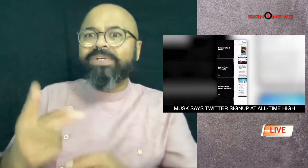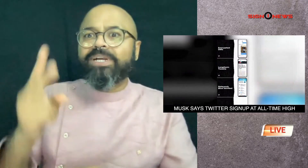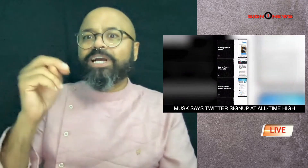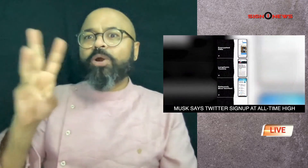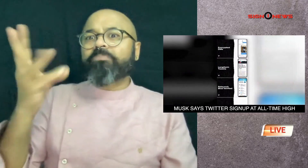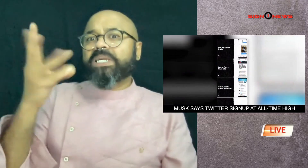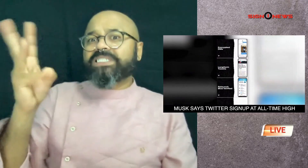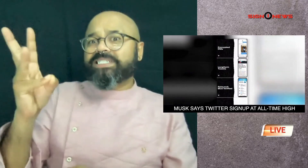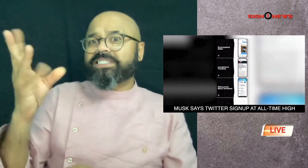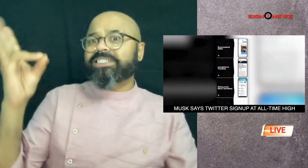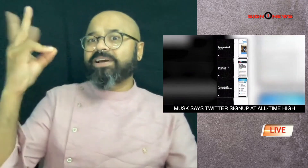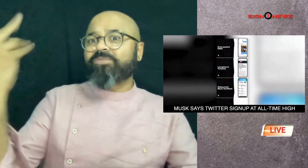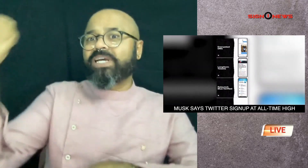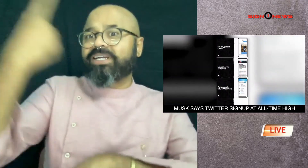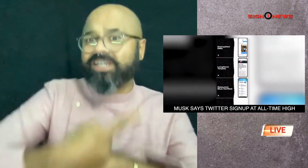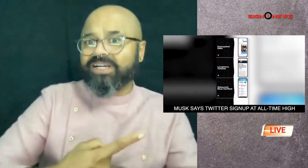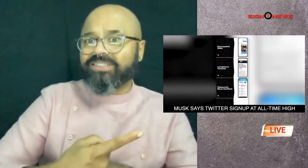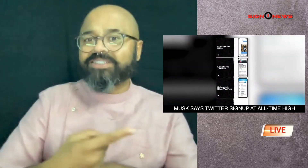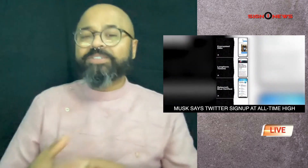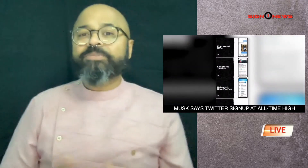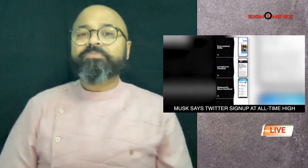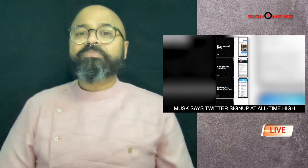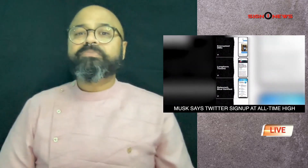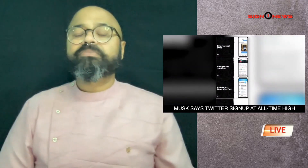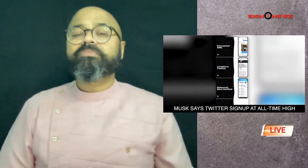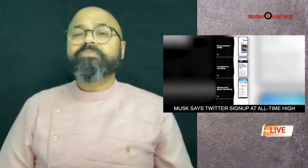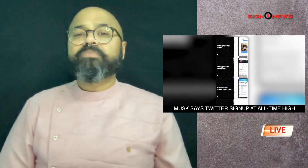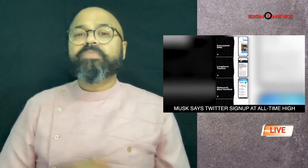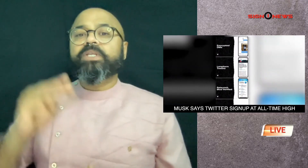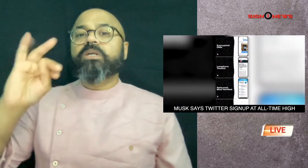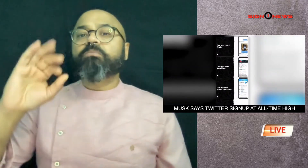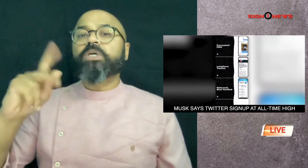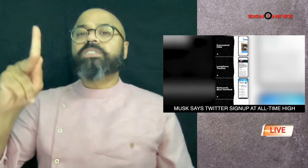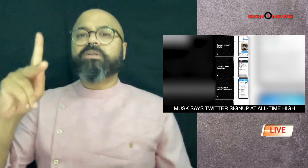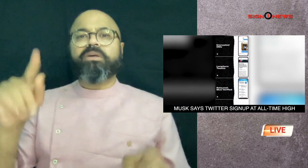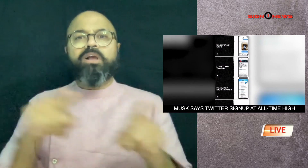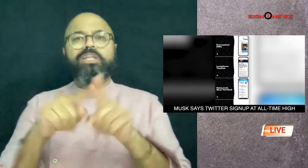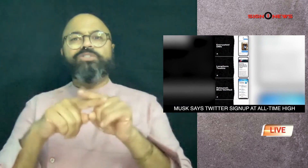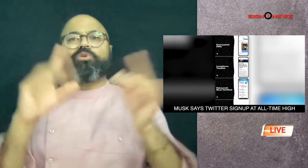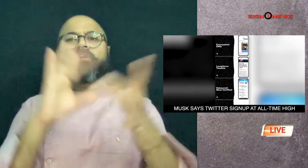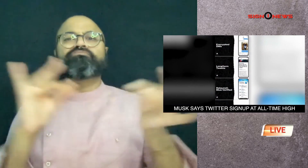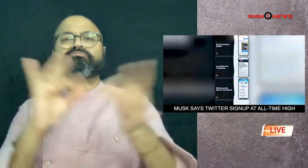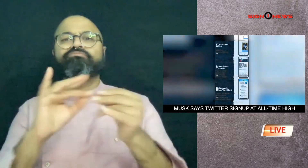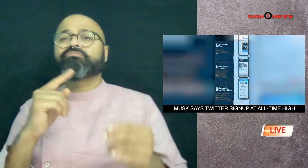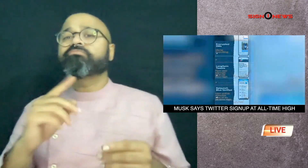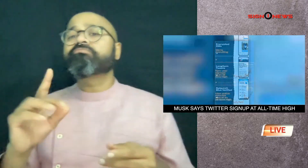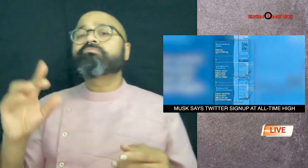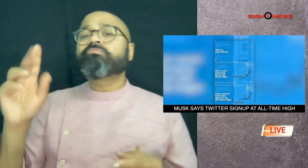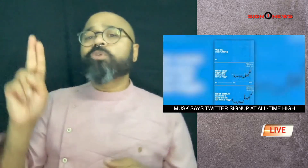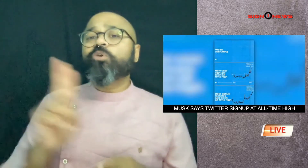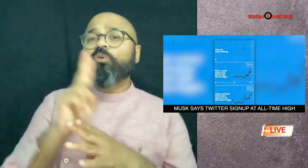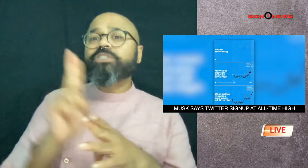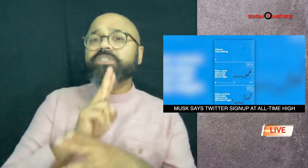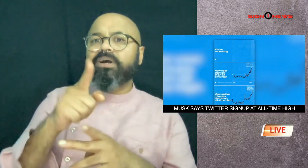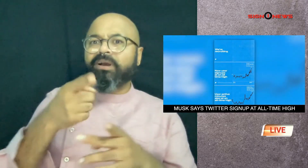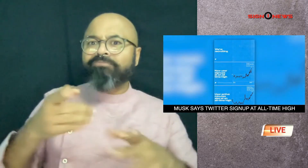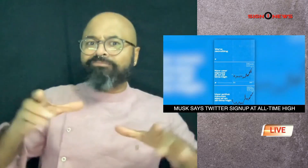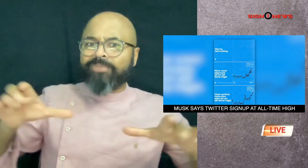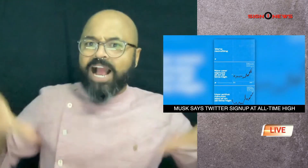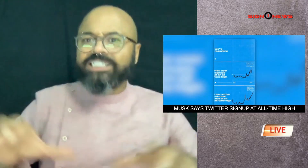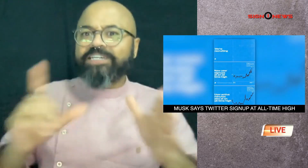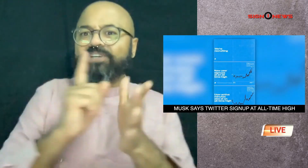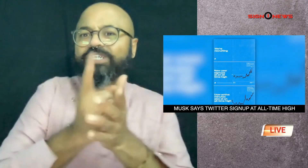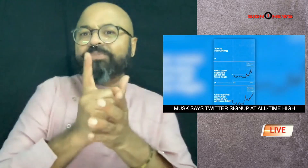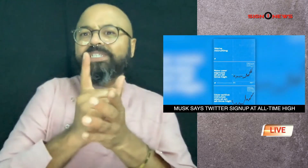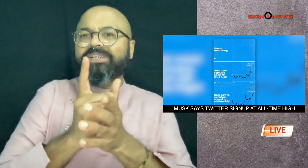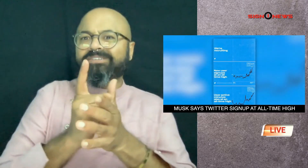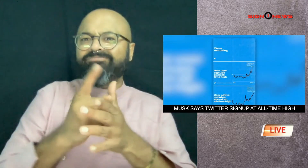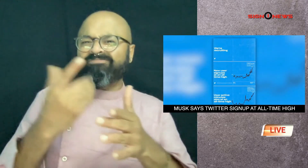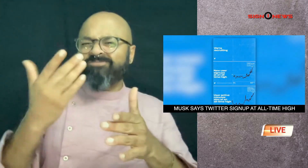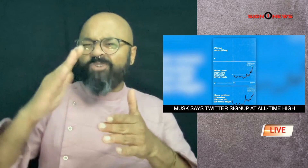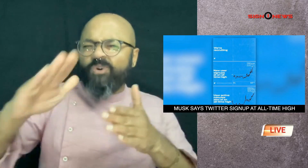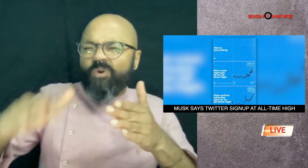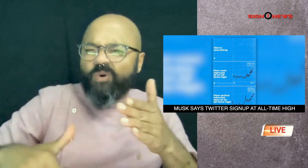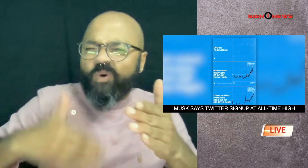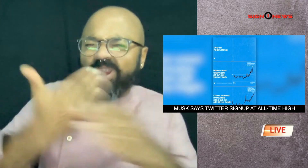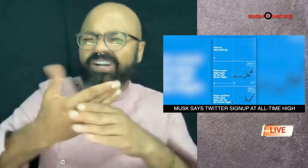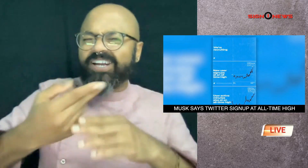seven days as of November 16 must also said he user activity minutes were at an all-time high